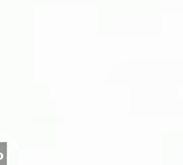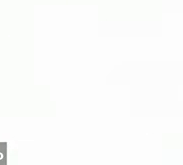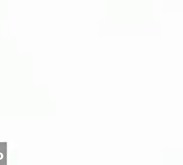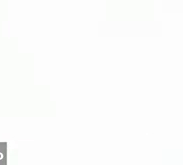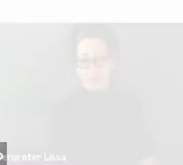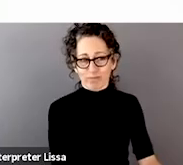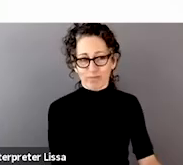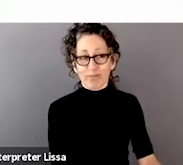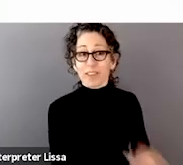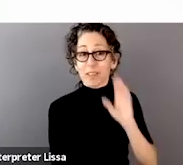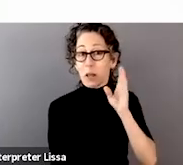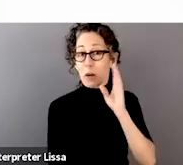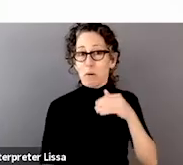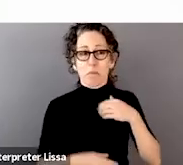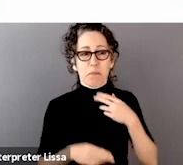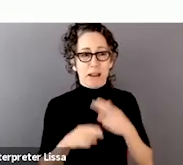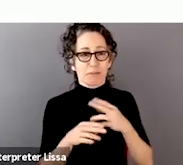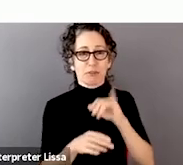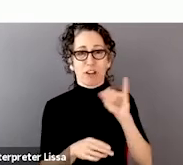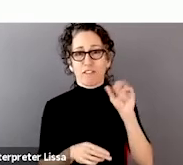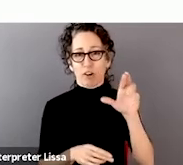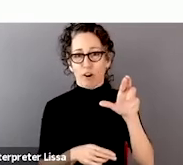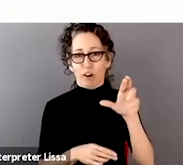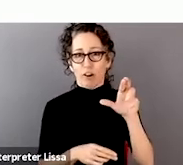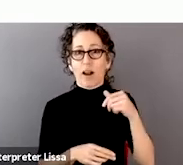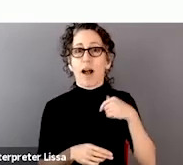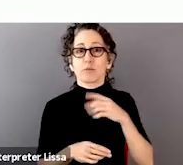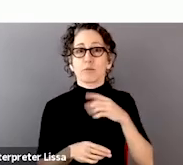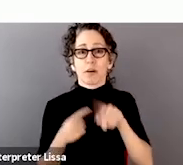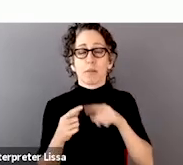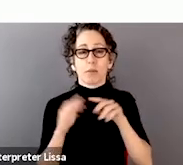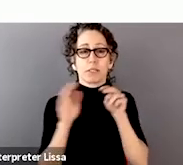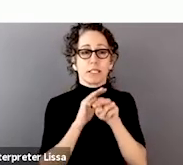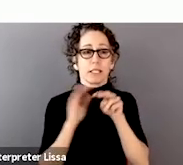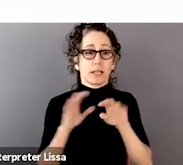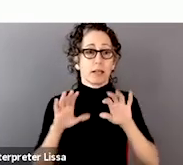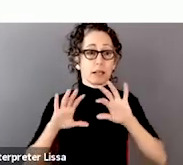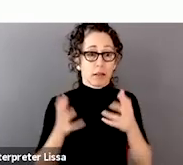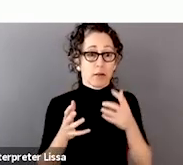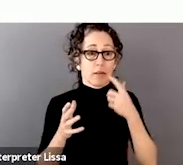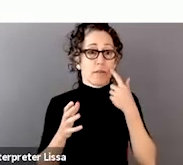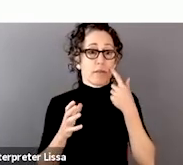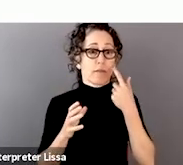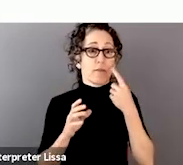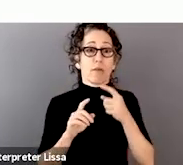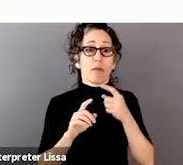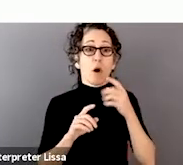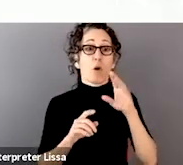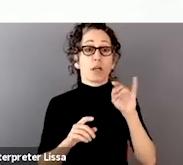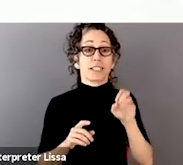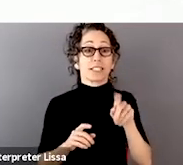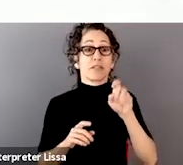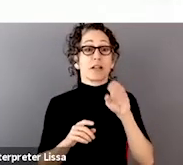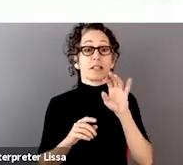Hello, my name is Jennifer. And I'm here to talk about Predicting Clostridioides difficile recurrence from high dimensional microbiome data.